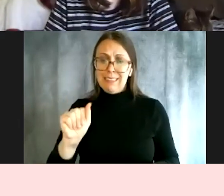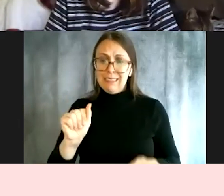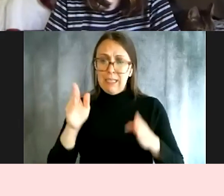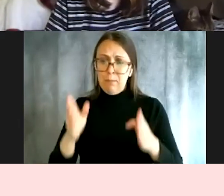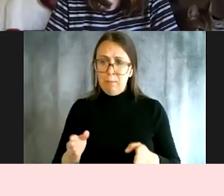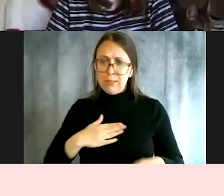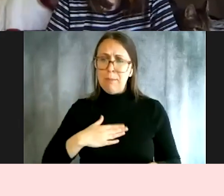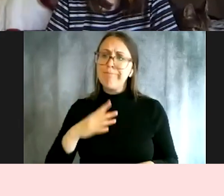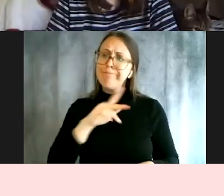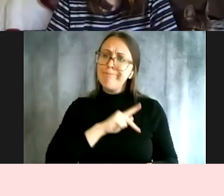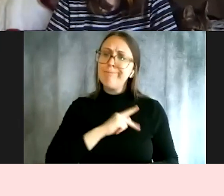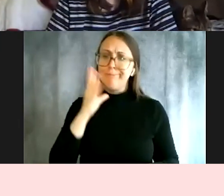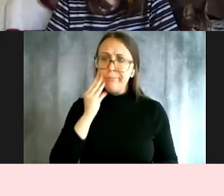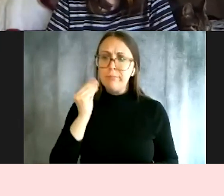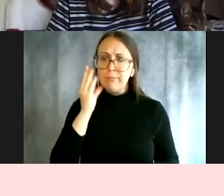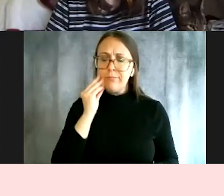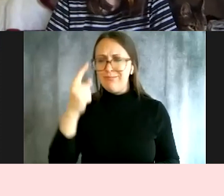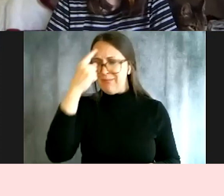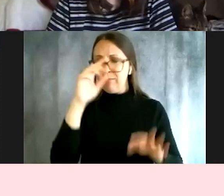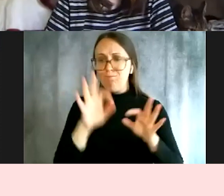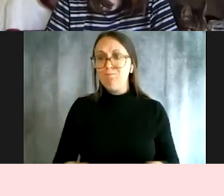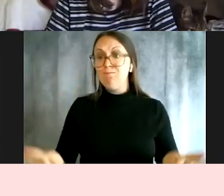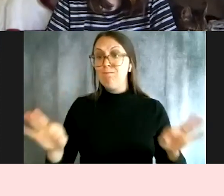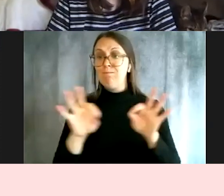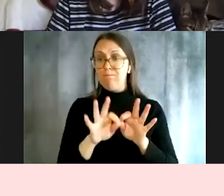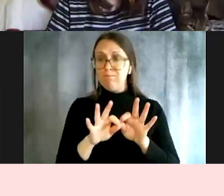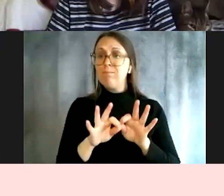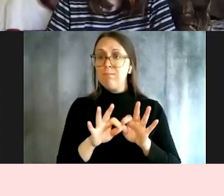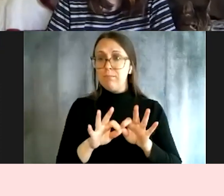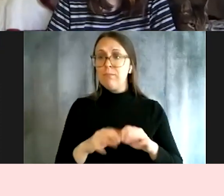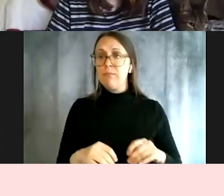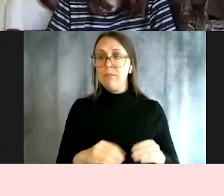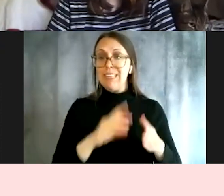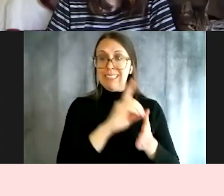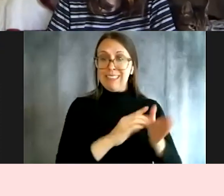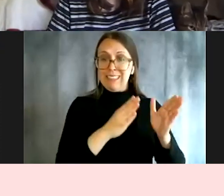there aren't honestly that many designers that identify as disabled